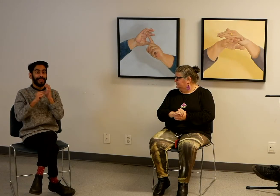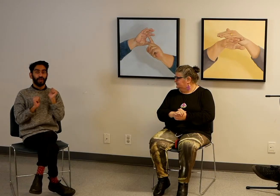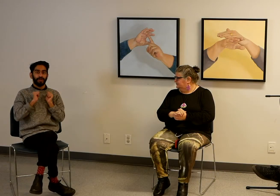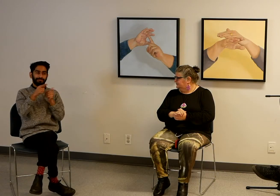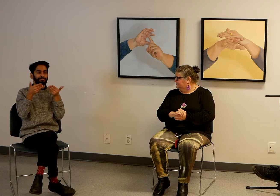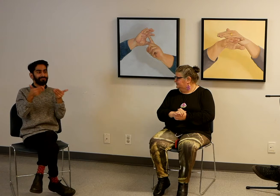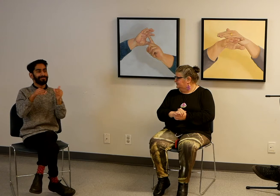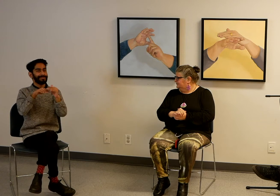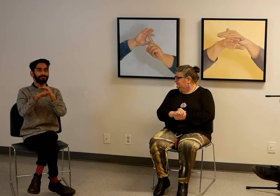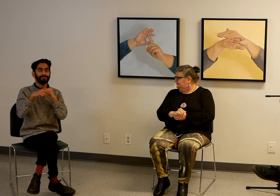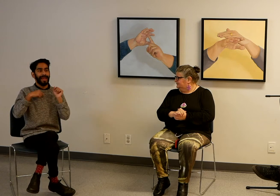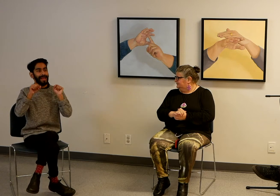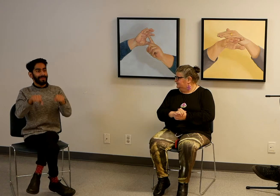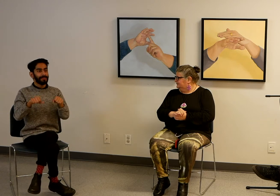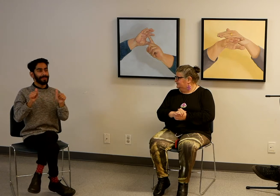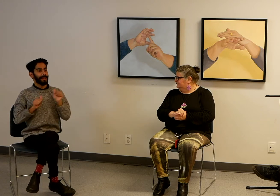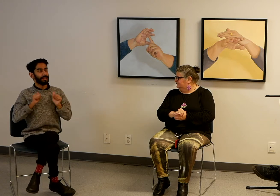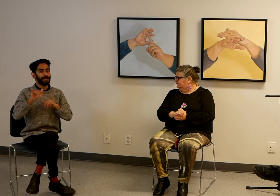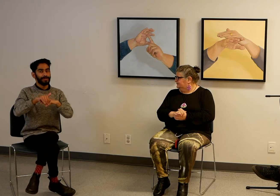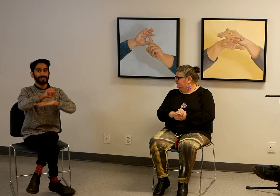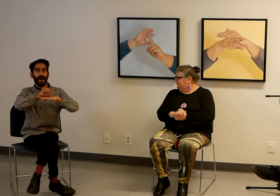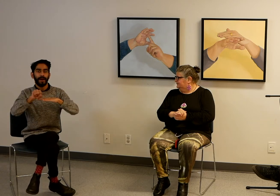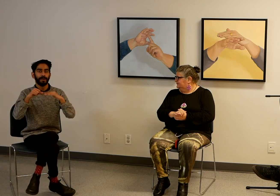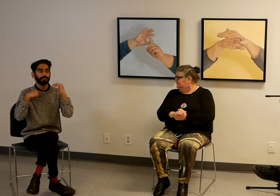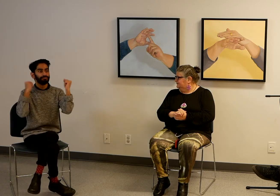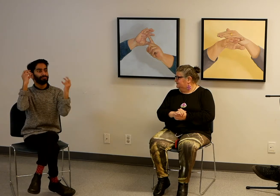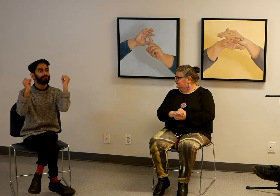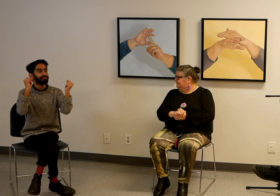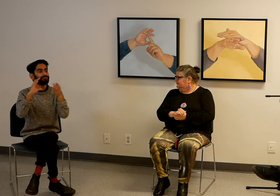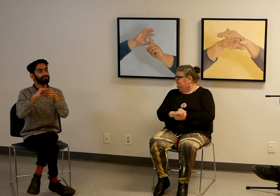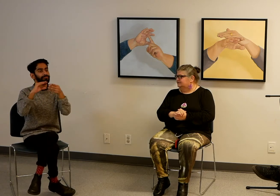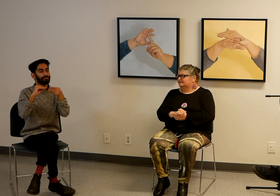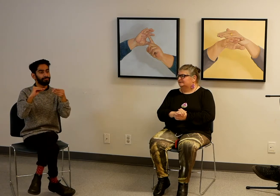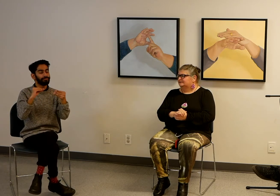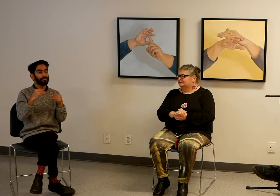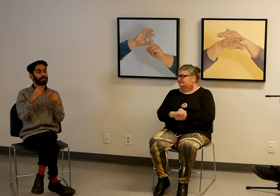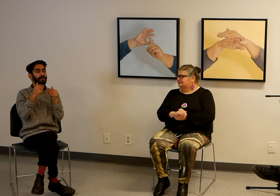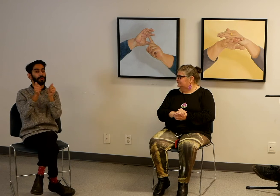Um, because except everything has to be accessible for us. Right, the stage has to be lit.